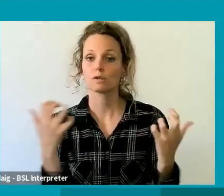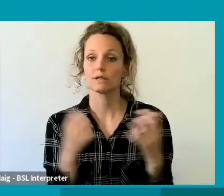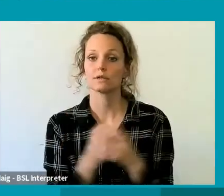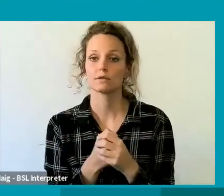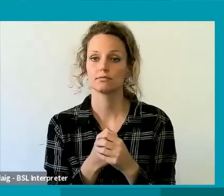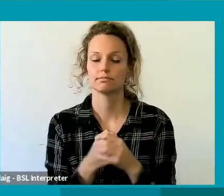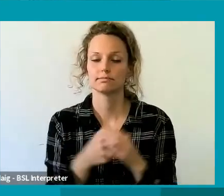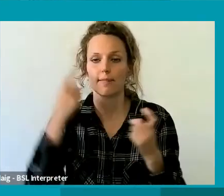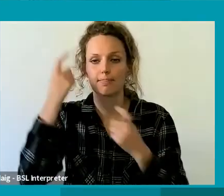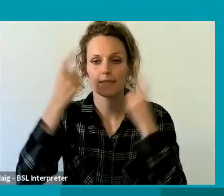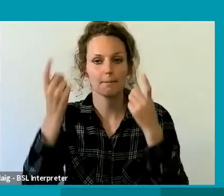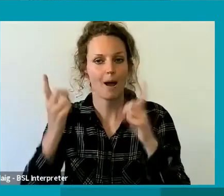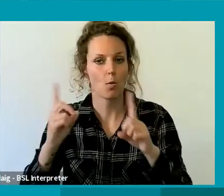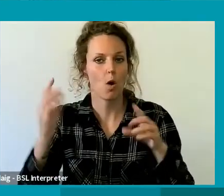they might be interested in.